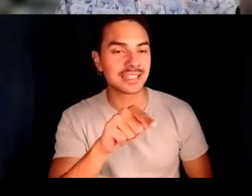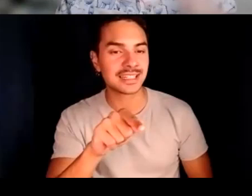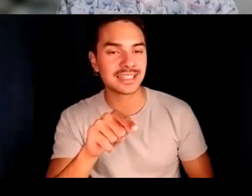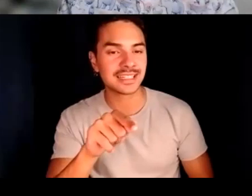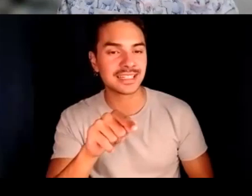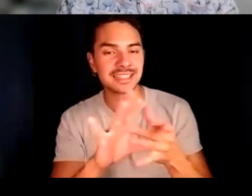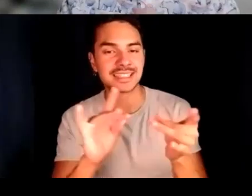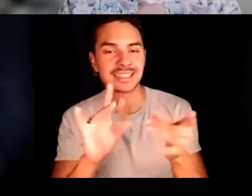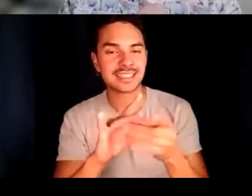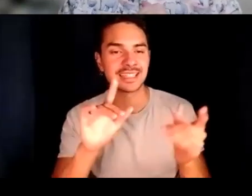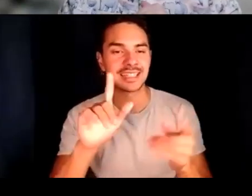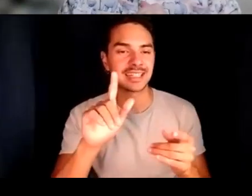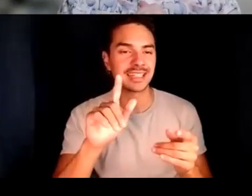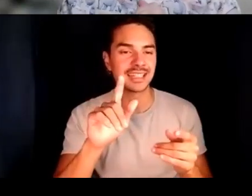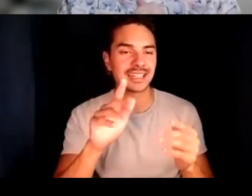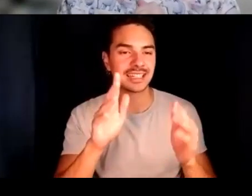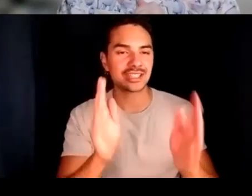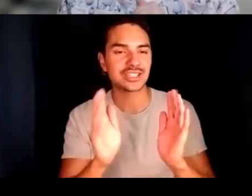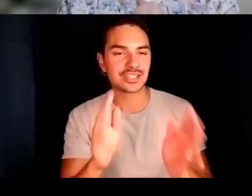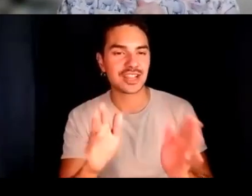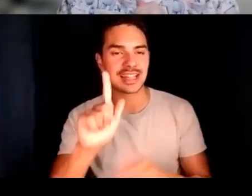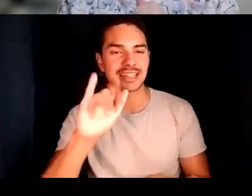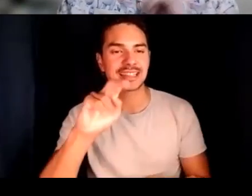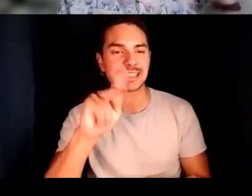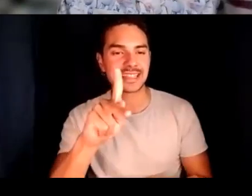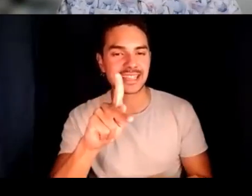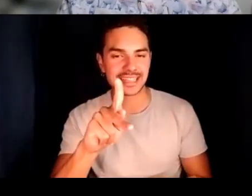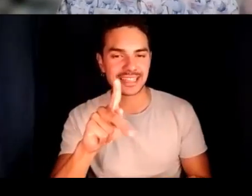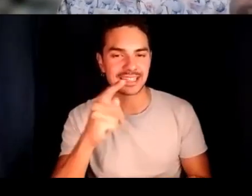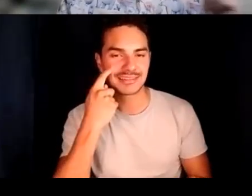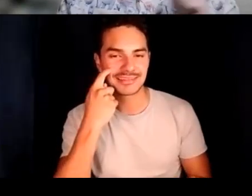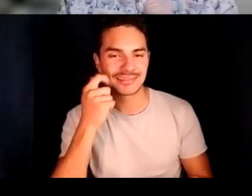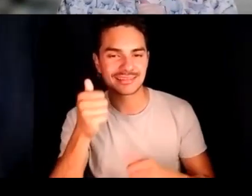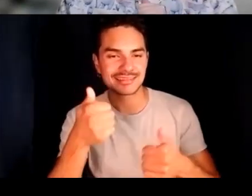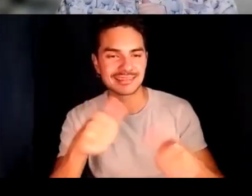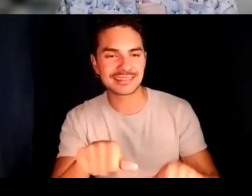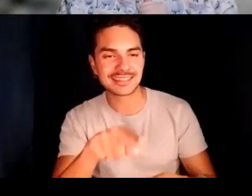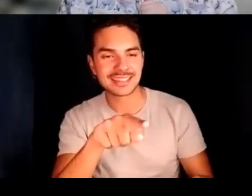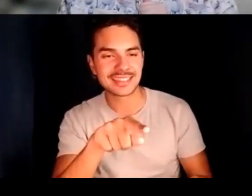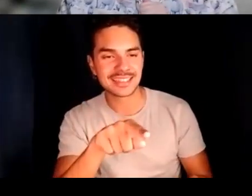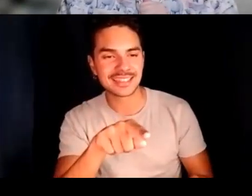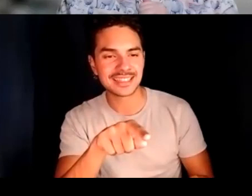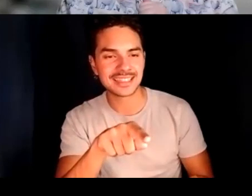and we also have them all at the end. So SAMHSA has put together a guide